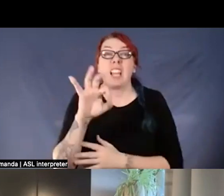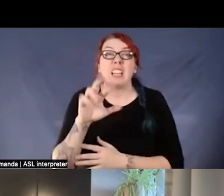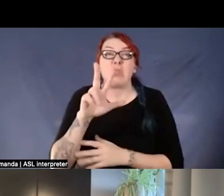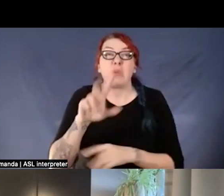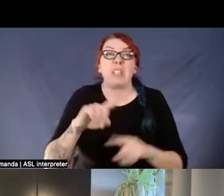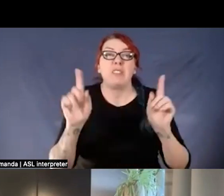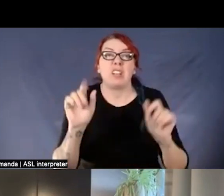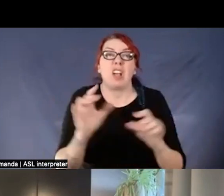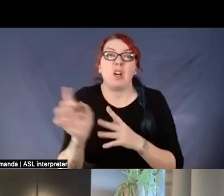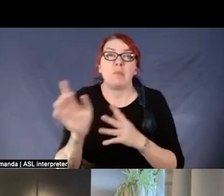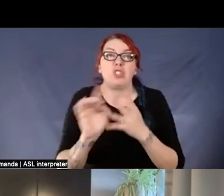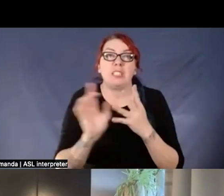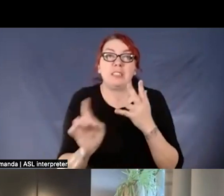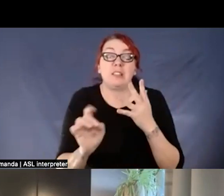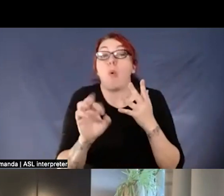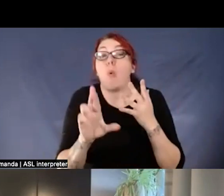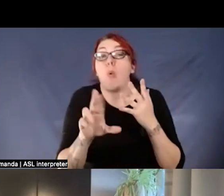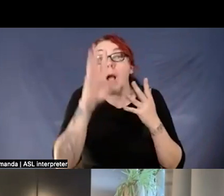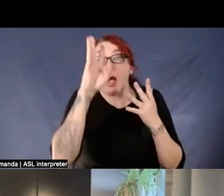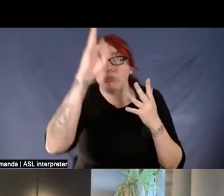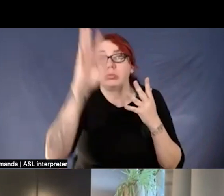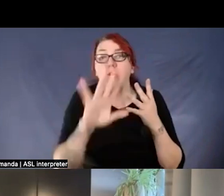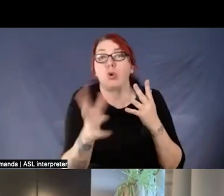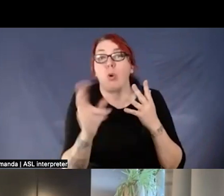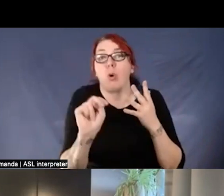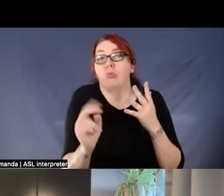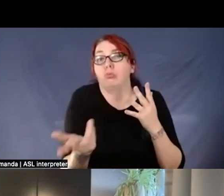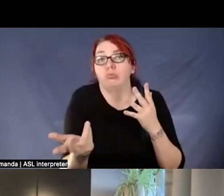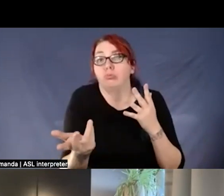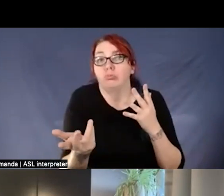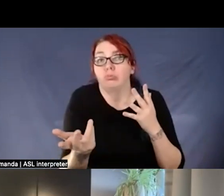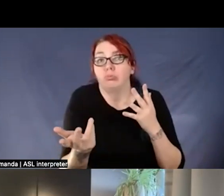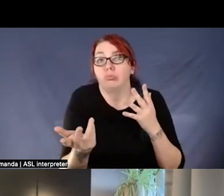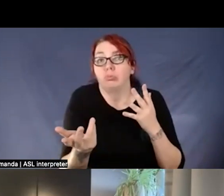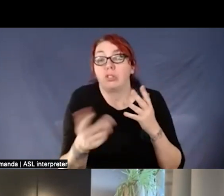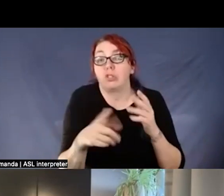can make up your own time intervals if none of these work. So even you can put March,